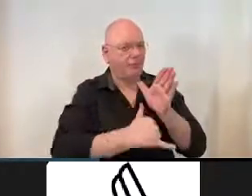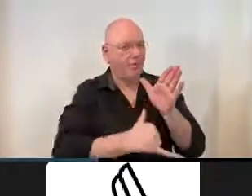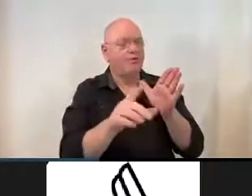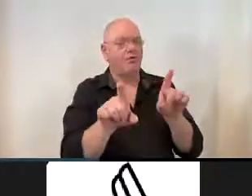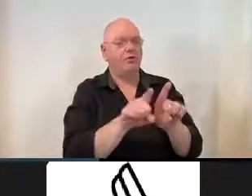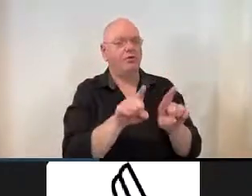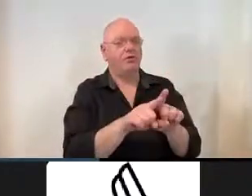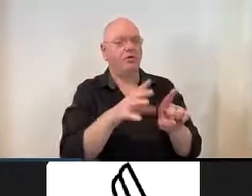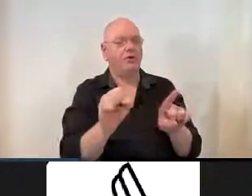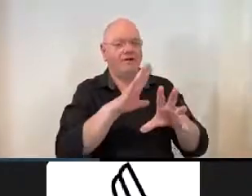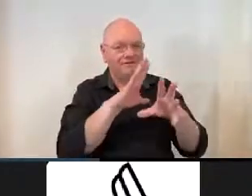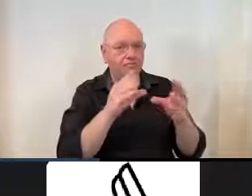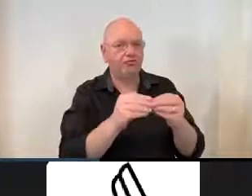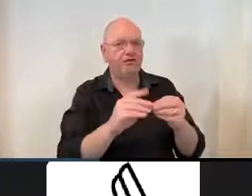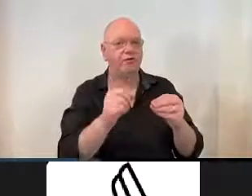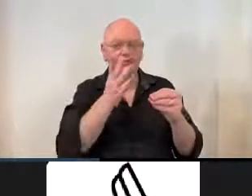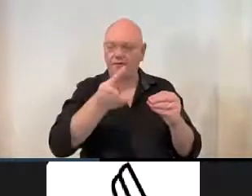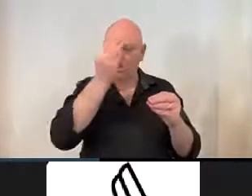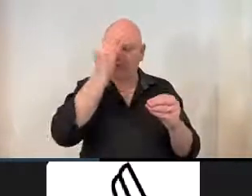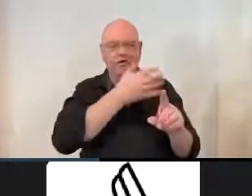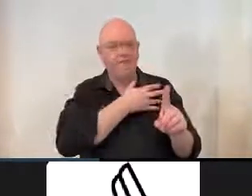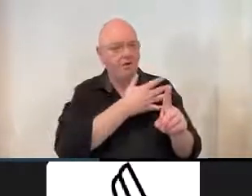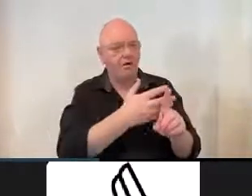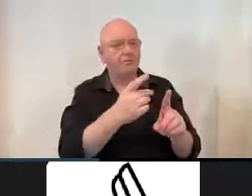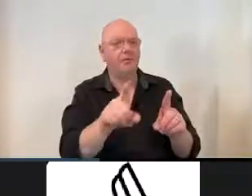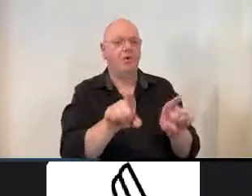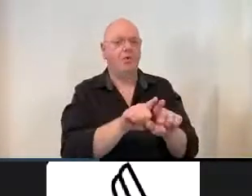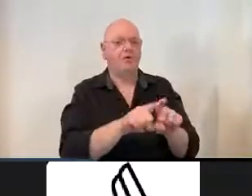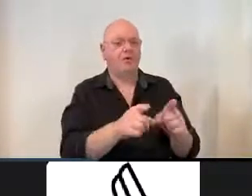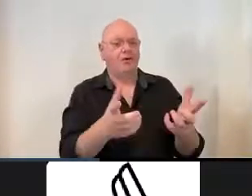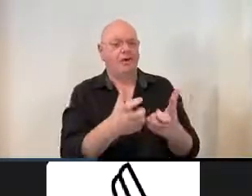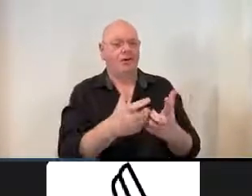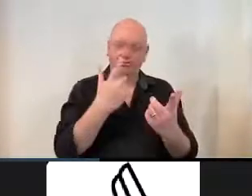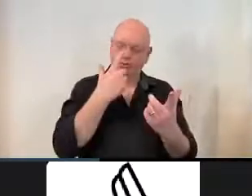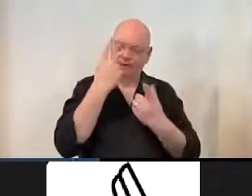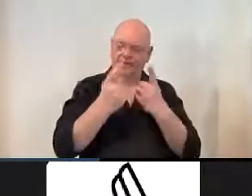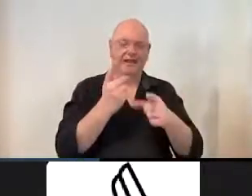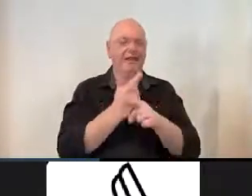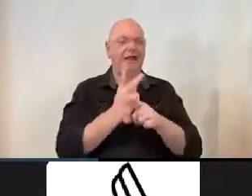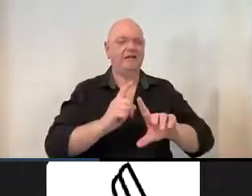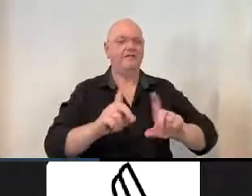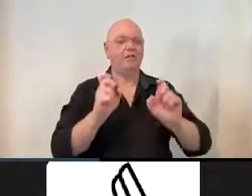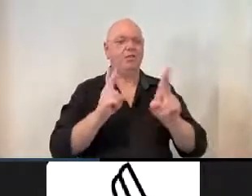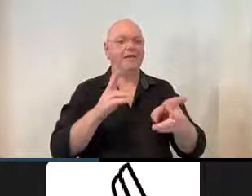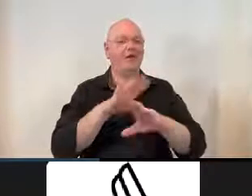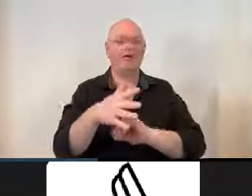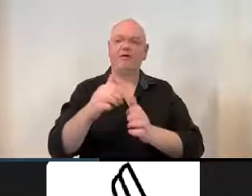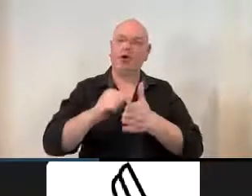in decision making and strategic planning, again for the benefit of both parties. So, that is a whistle-stop tour through the contents of